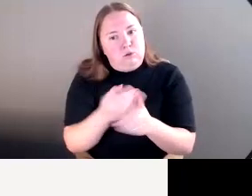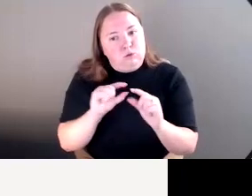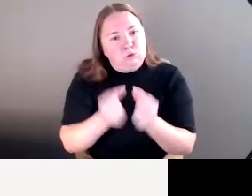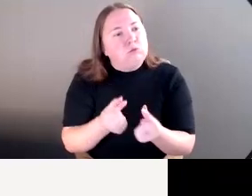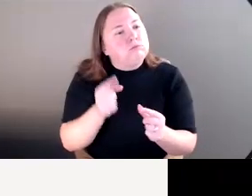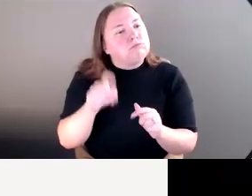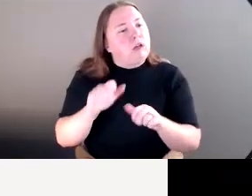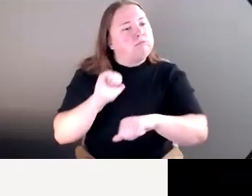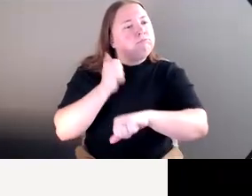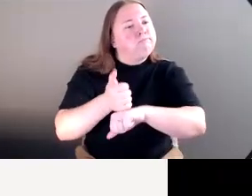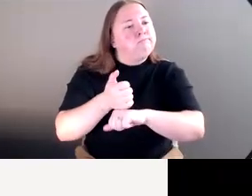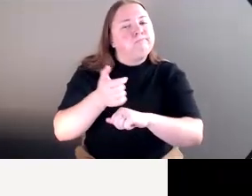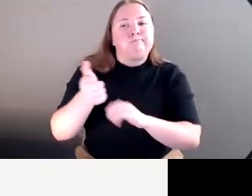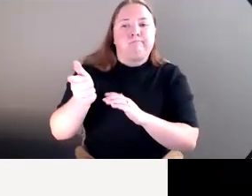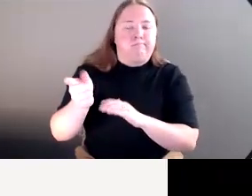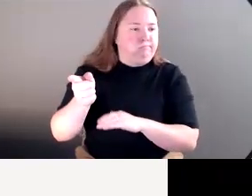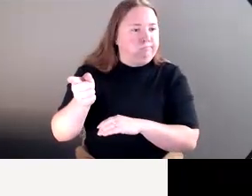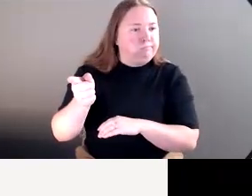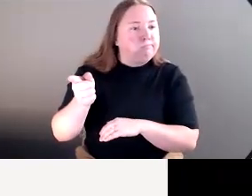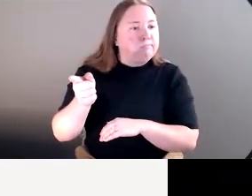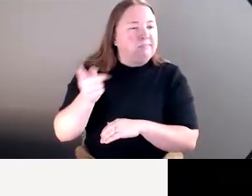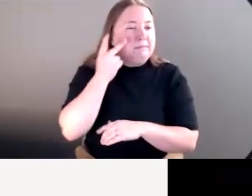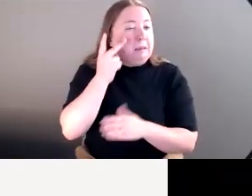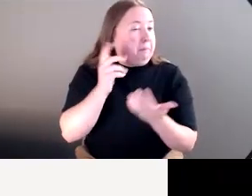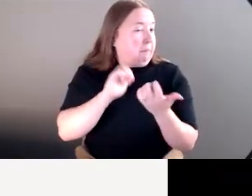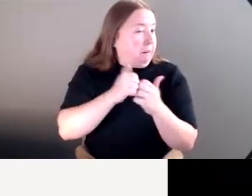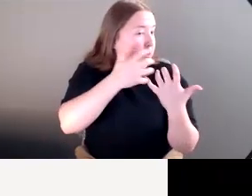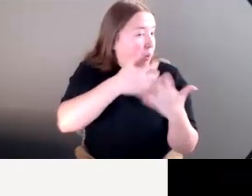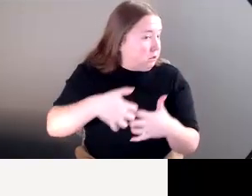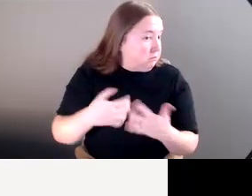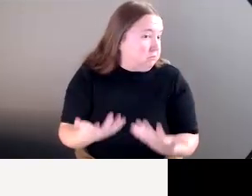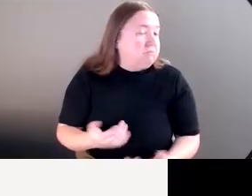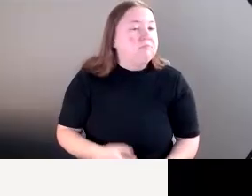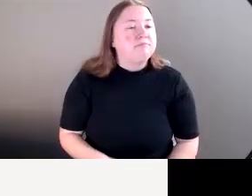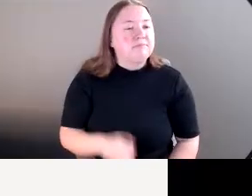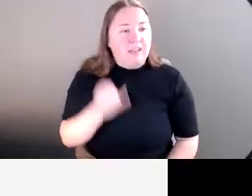this one and see how it works and if it'll save you time.